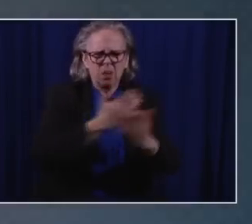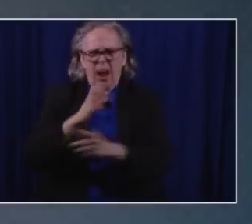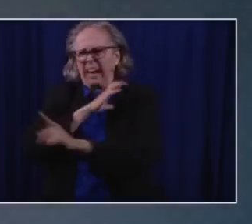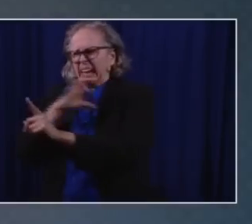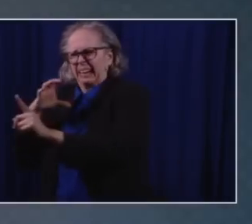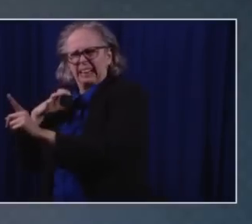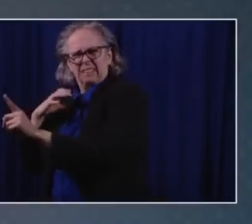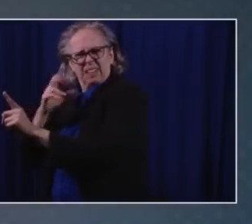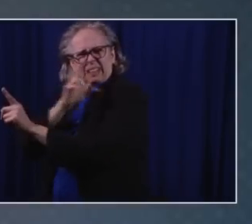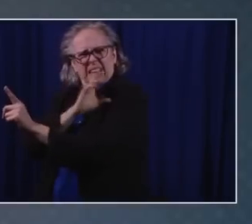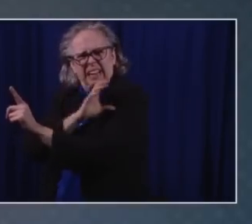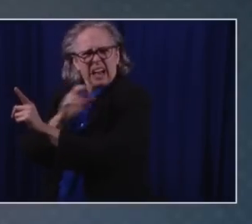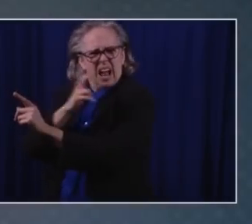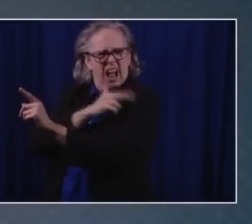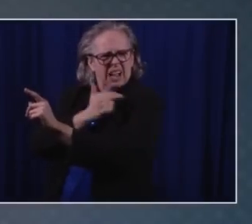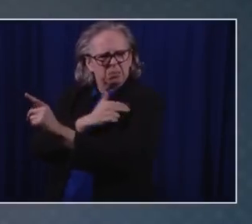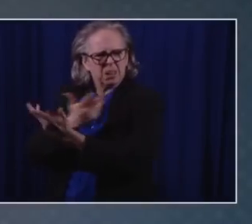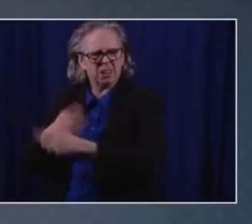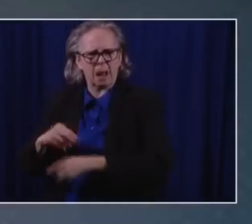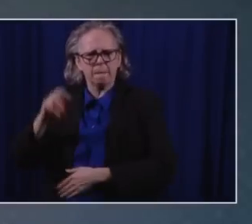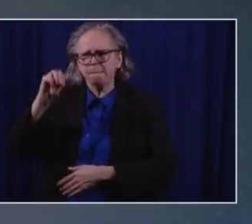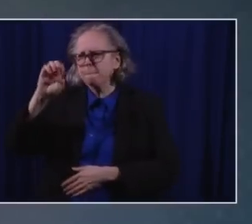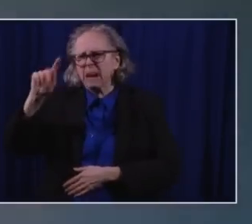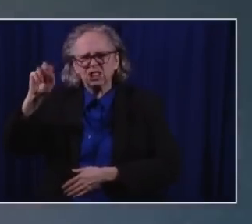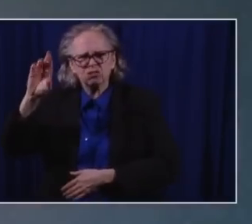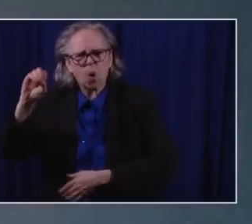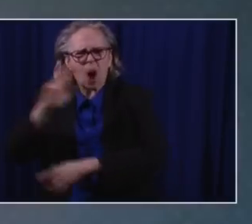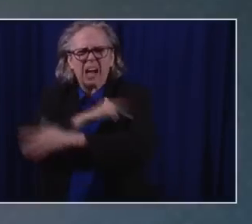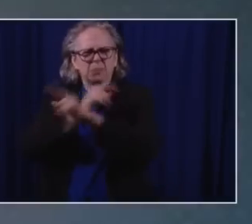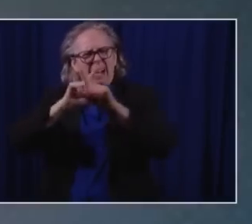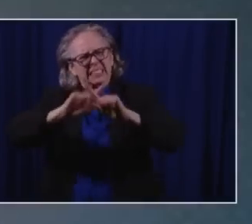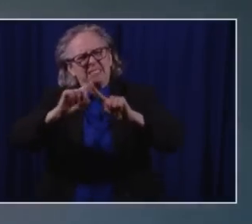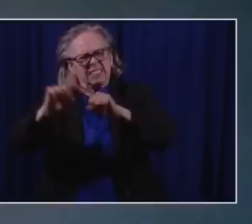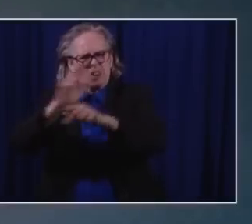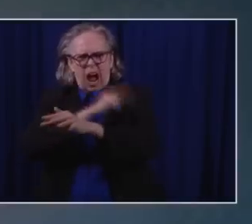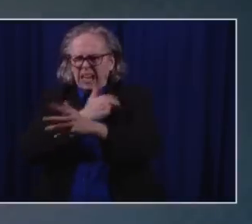we're transferring within the systems. So whether in Cleveland where the that's the Cleveland Clinic system or